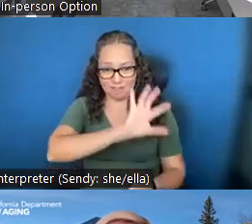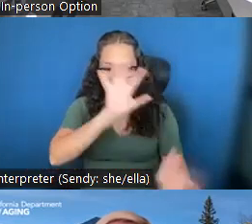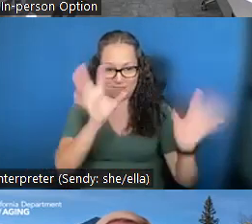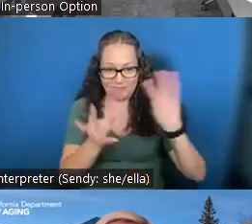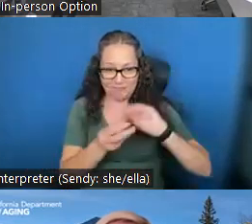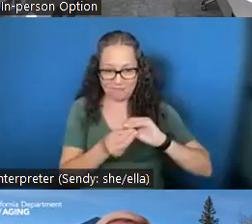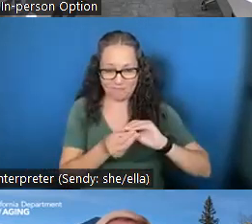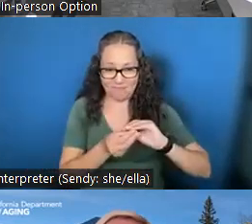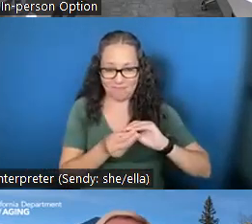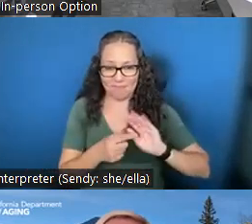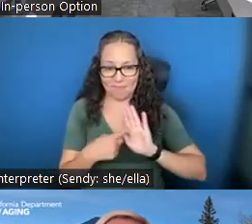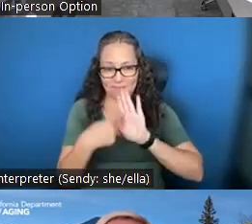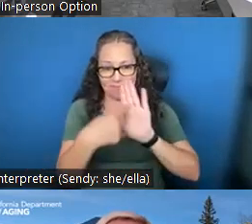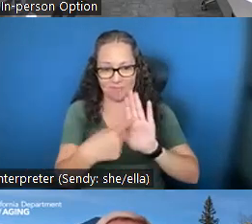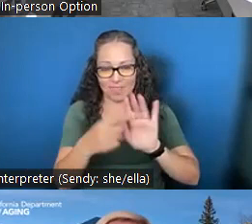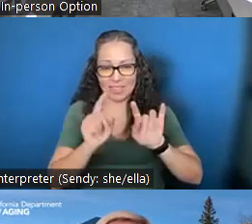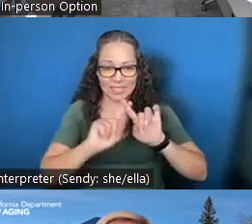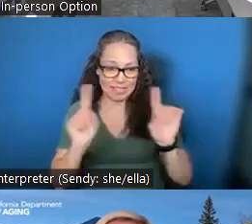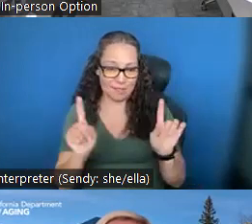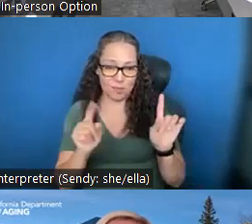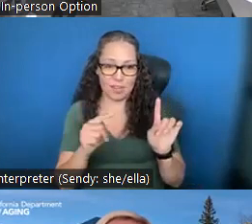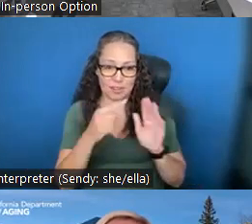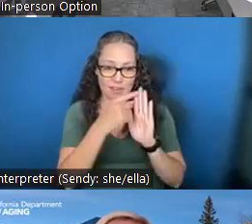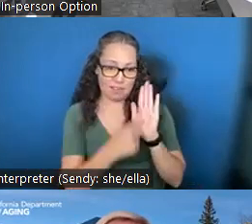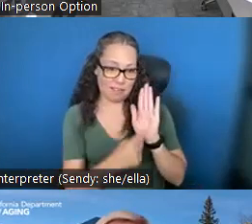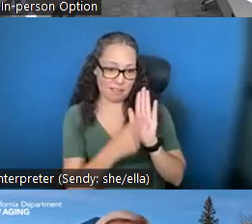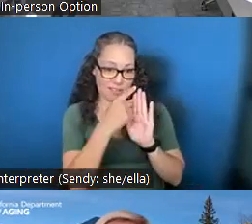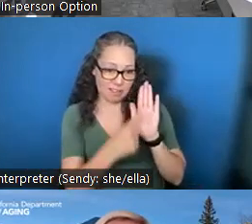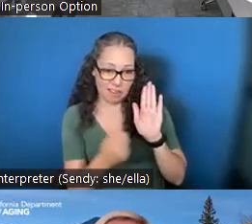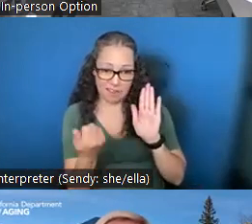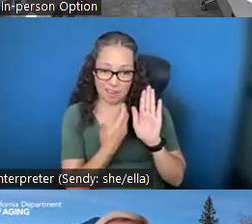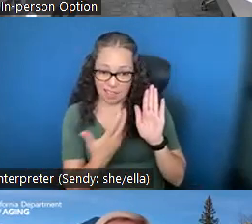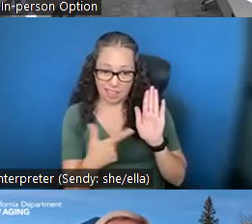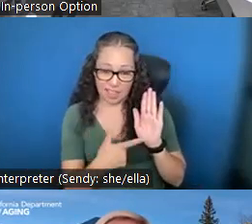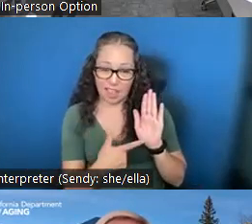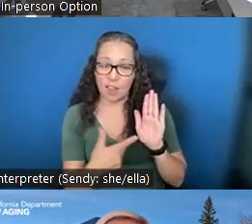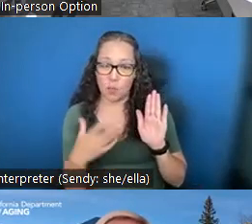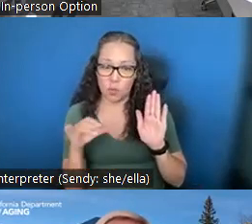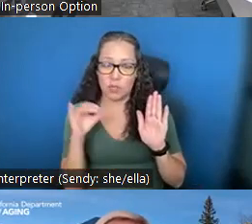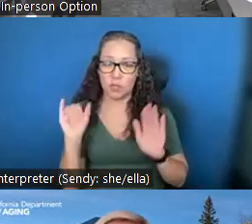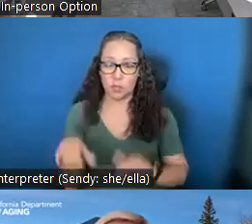um the these are all the pieces of work that have concluded stakeholder perspectives AAA